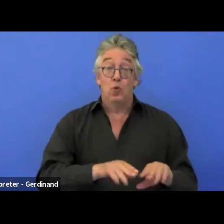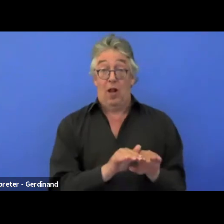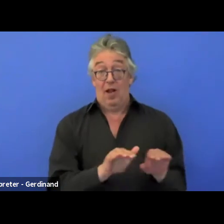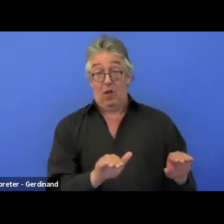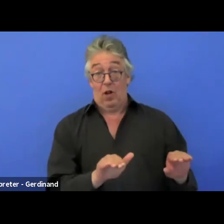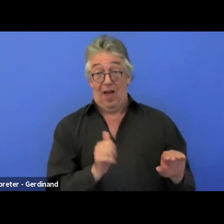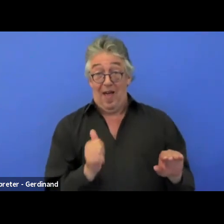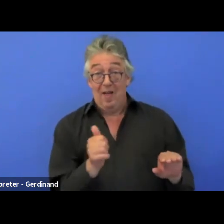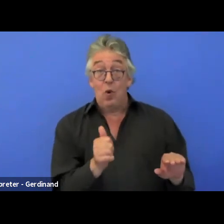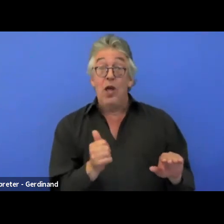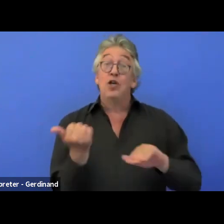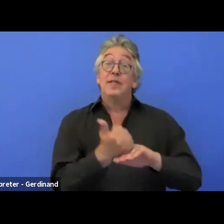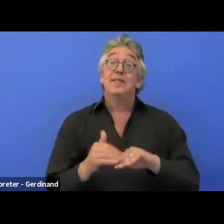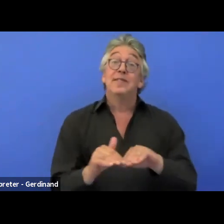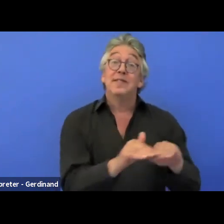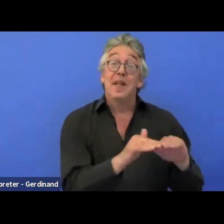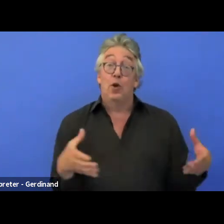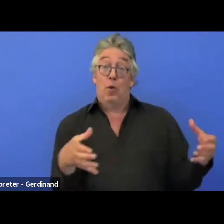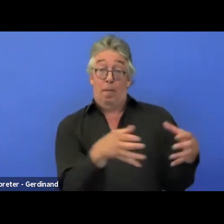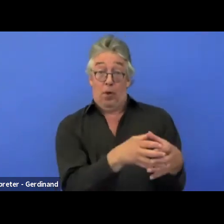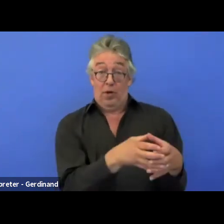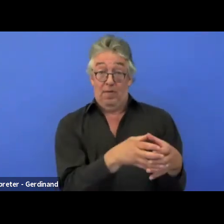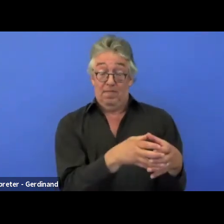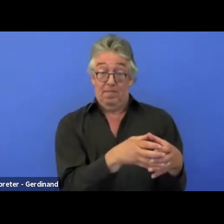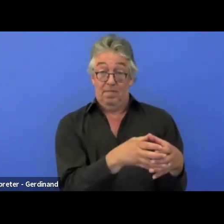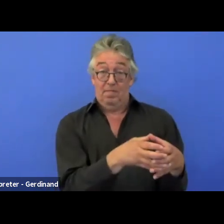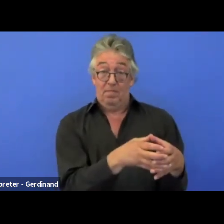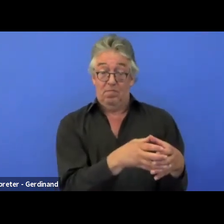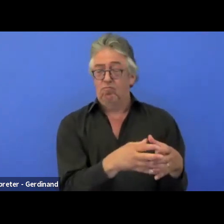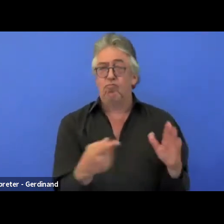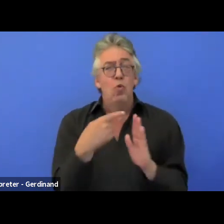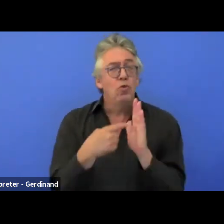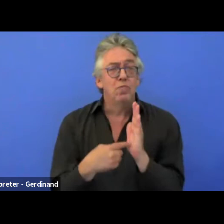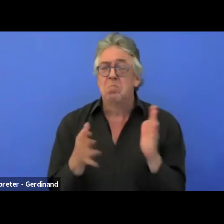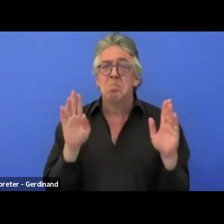This principle is also very similar to the principle of the single market